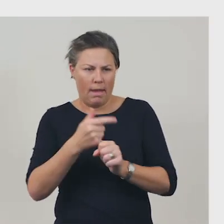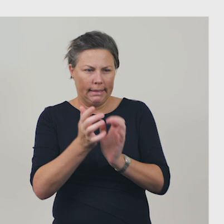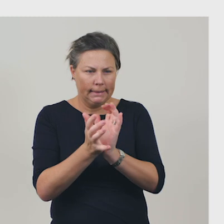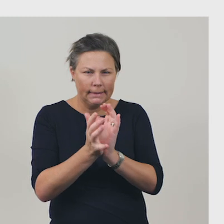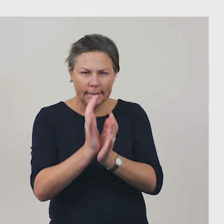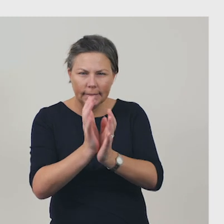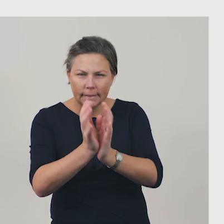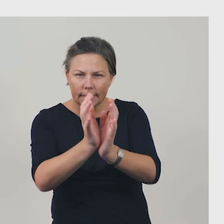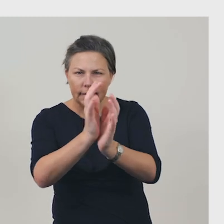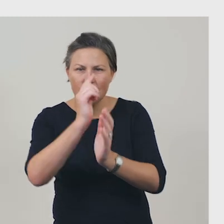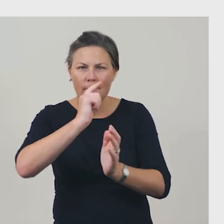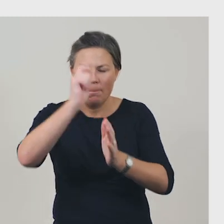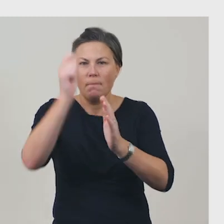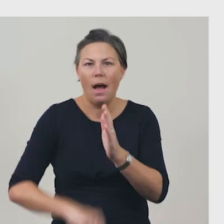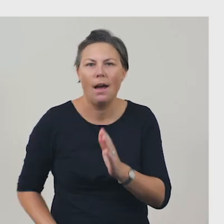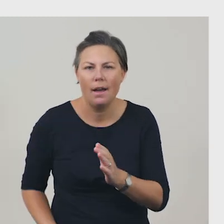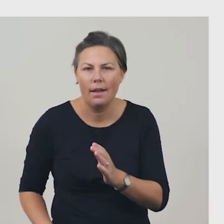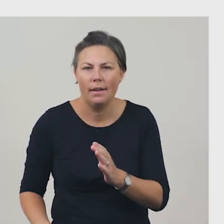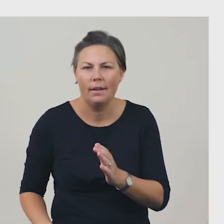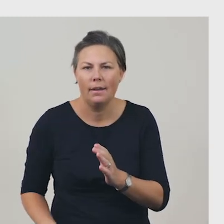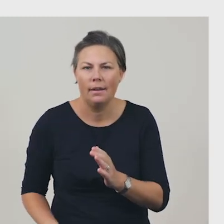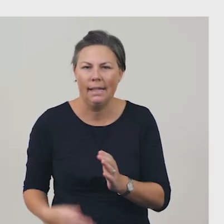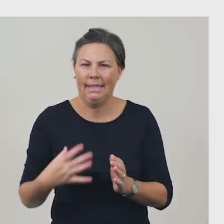to make this ad more effective.